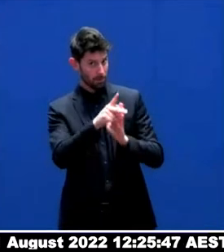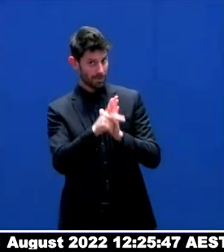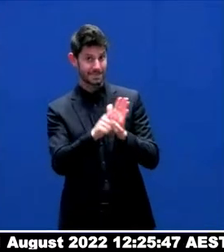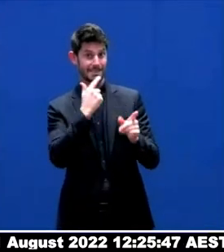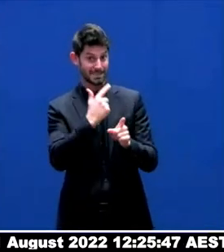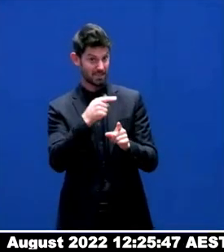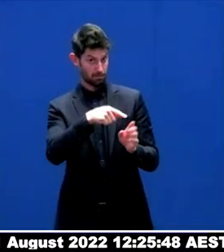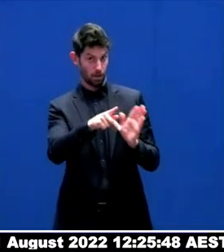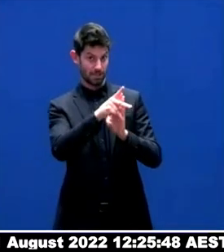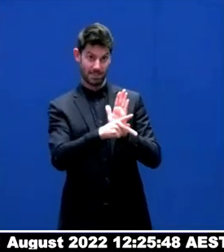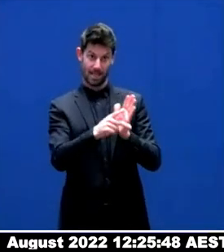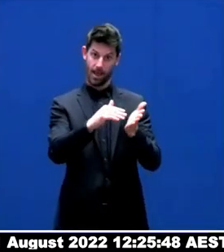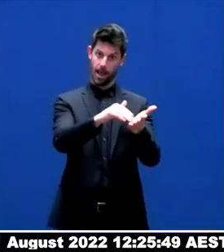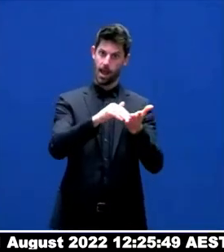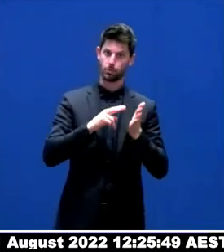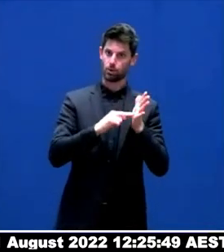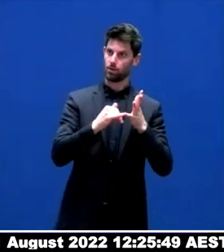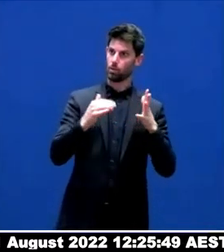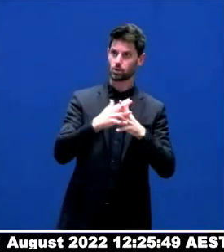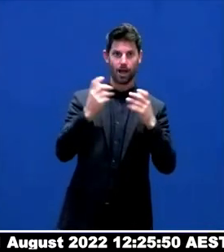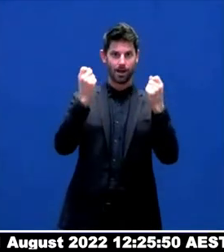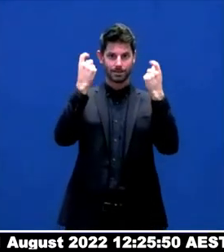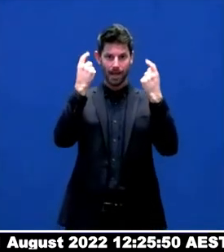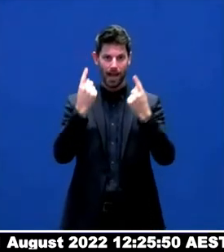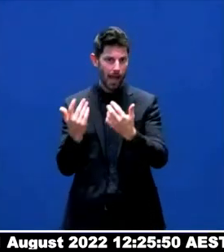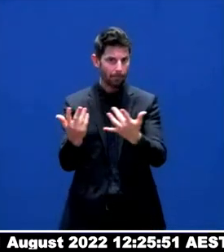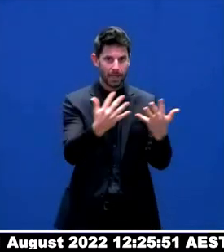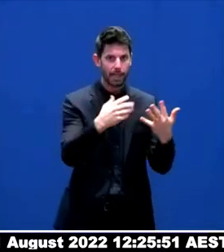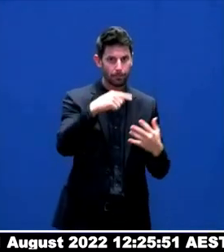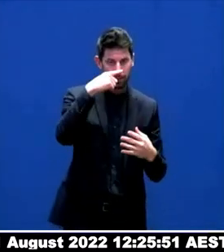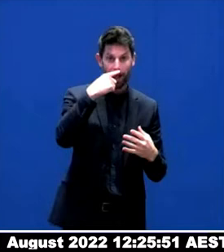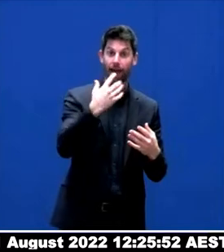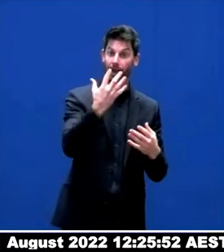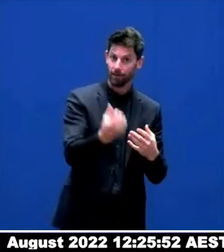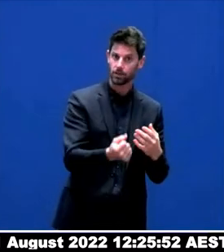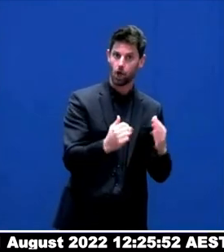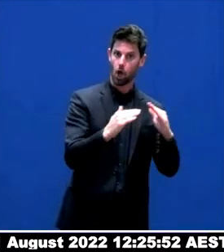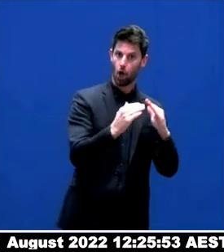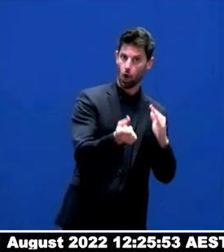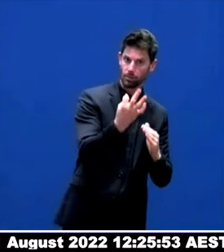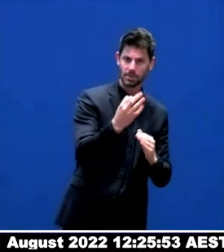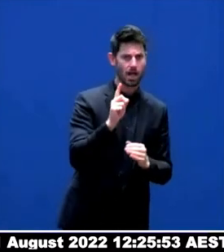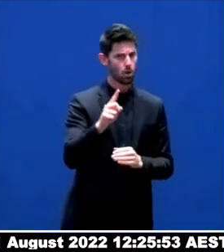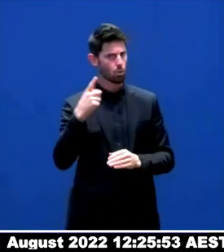South Wales to understand the prevalence and the impact of homelessness; is that right? That's correct.